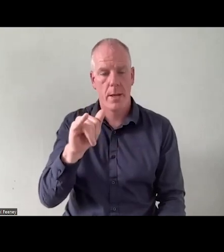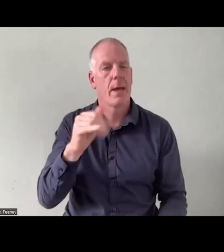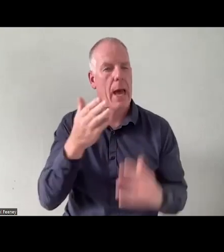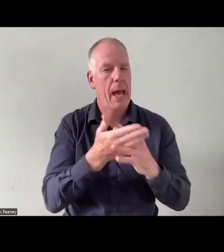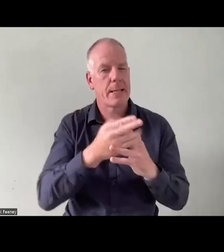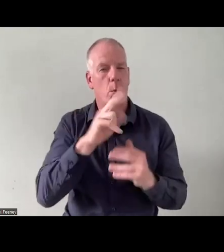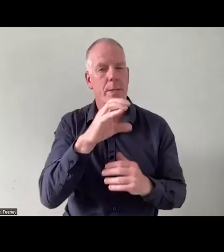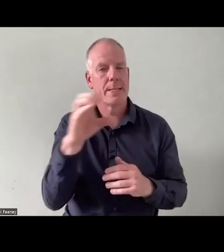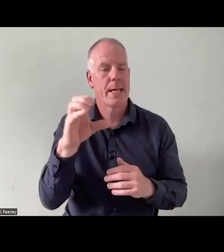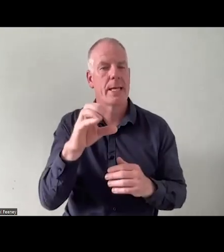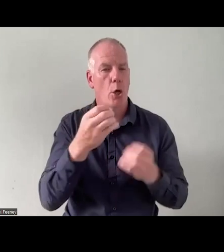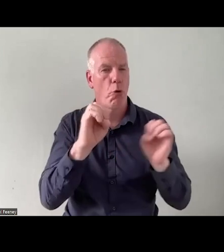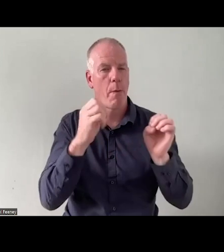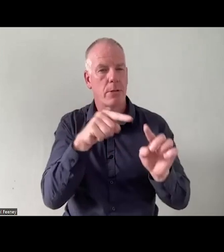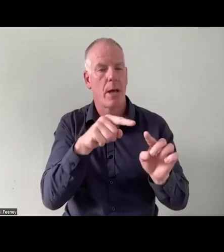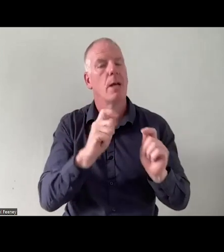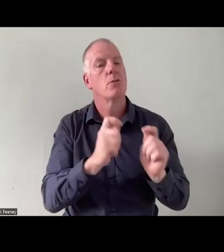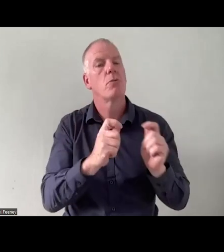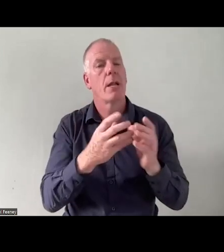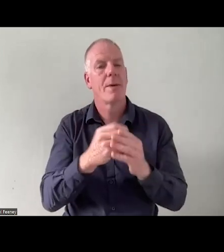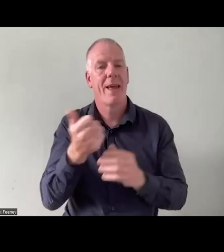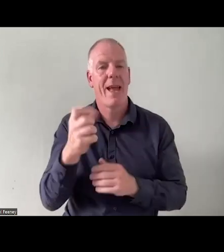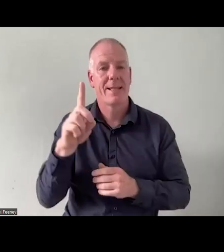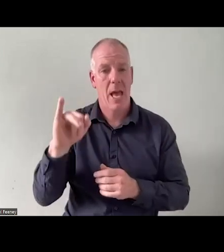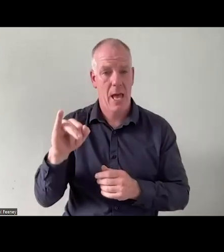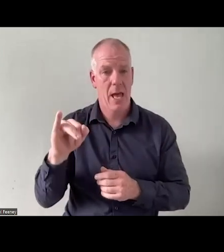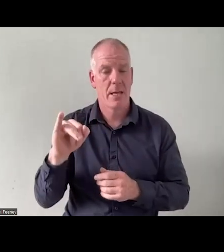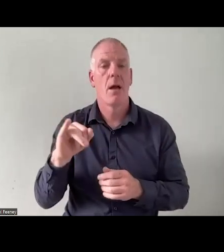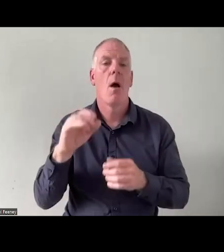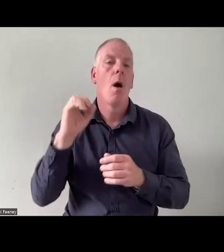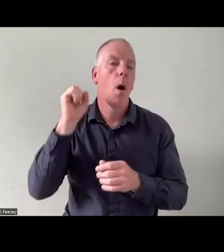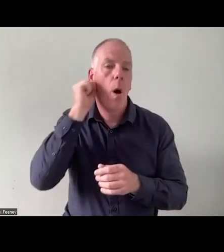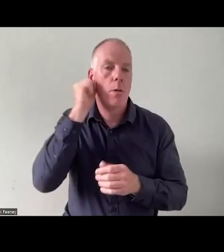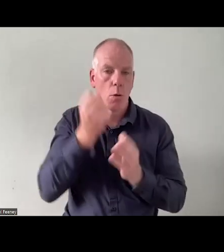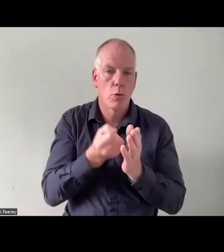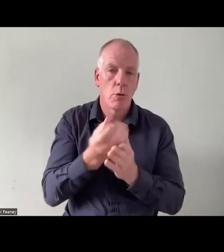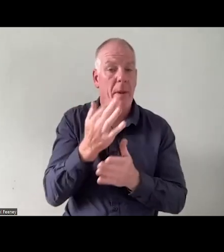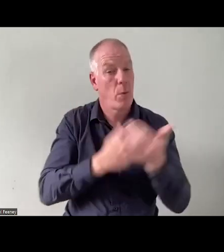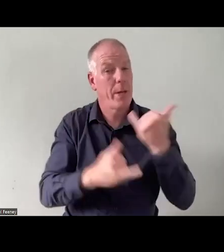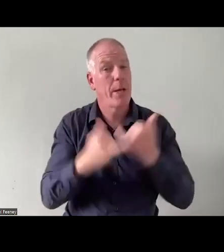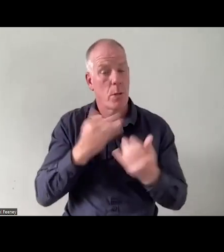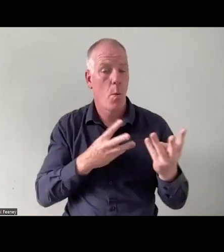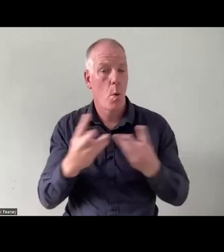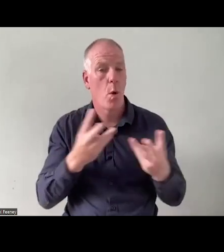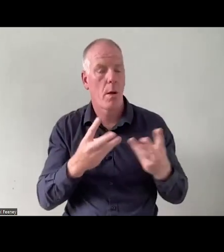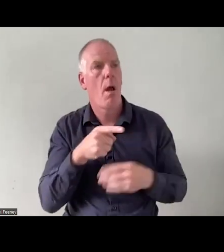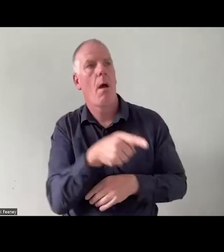he trained with ADI as an audio describer a few years ago and, essentially,